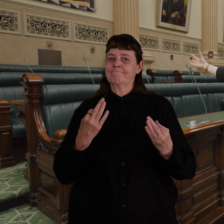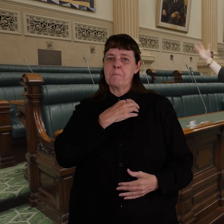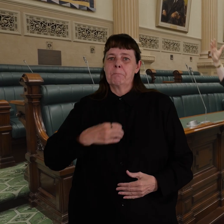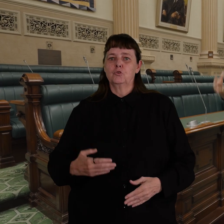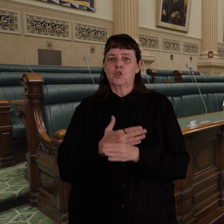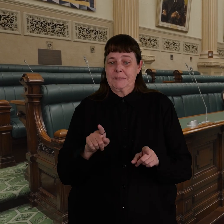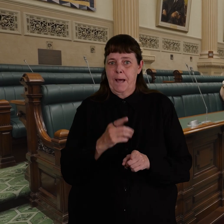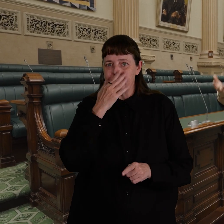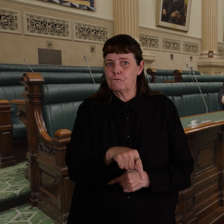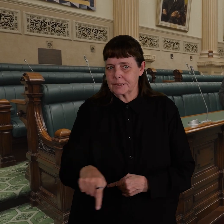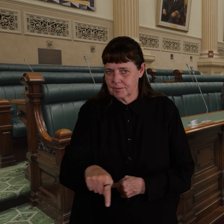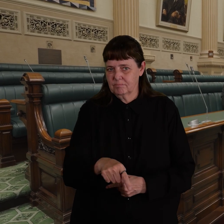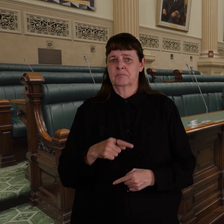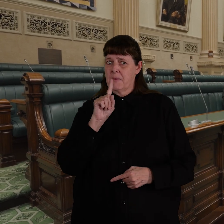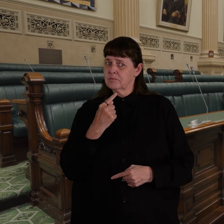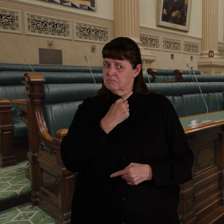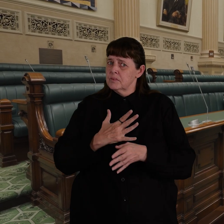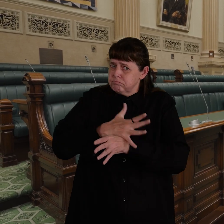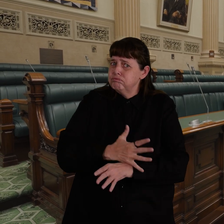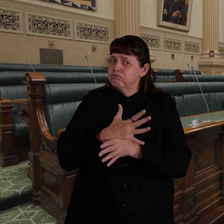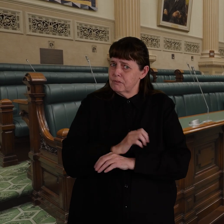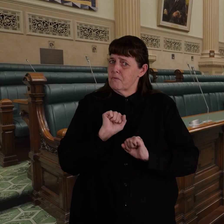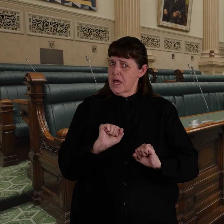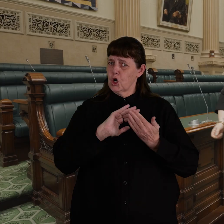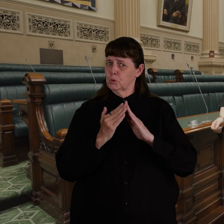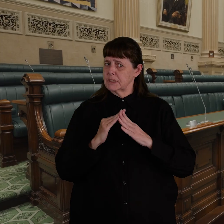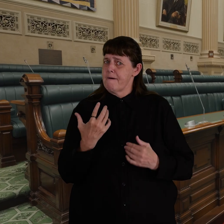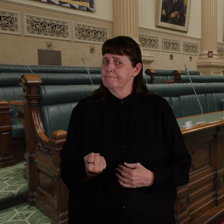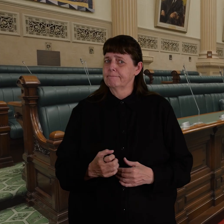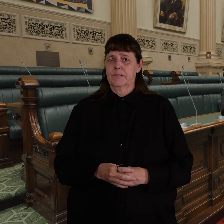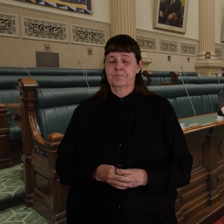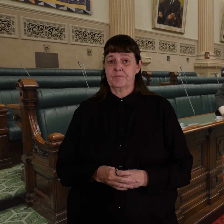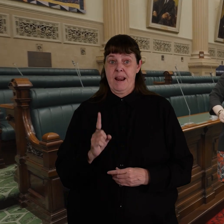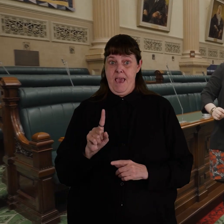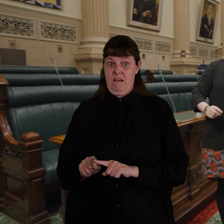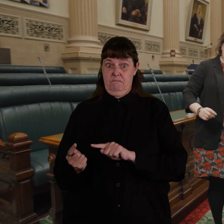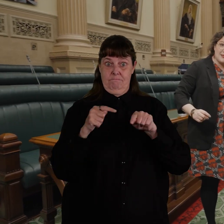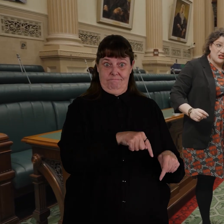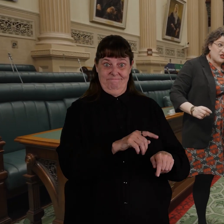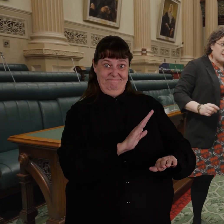portfolio, but they're busy working hard in their community. We'll head on over to the opposition